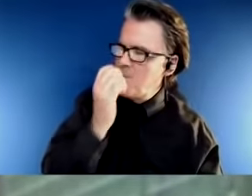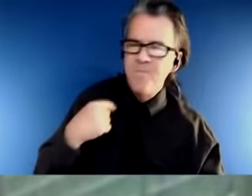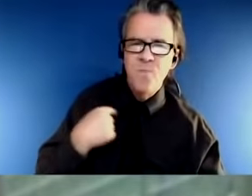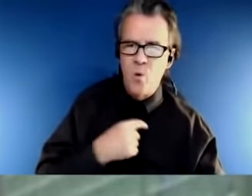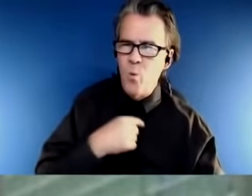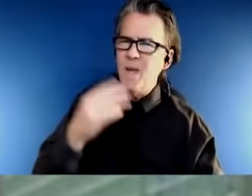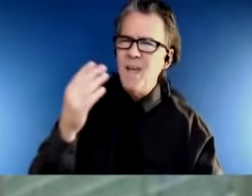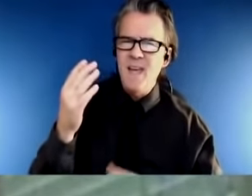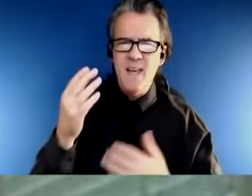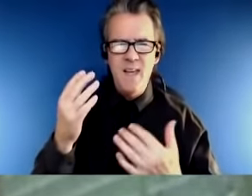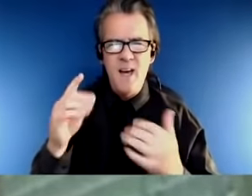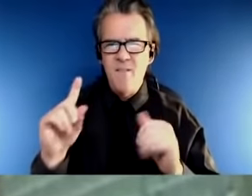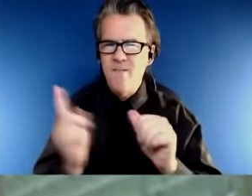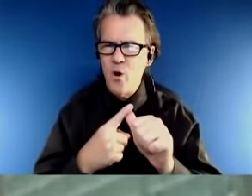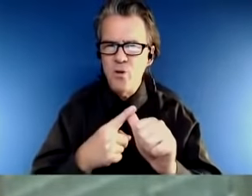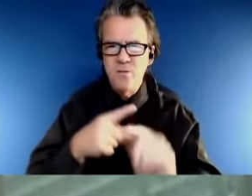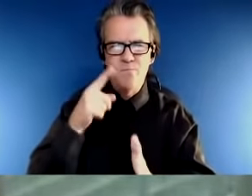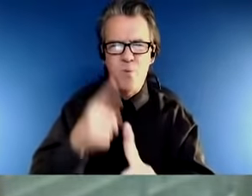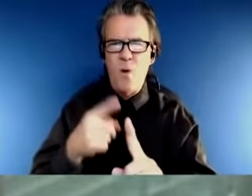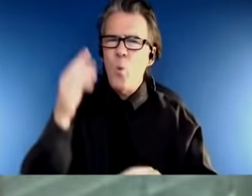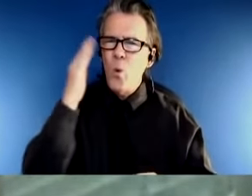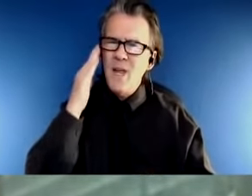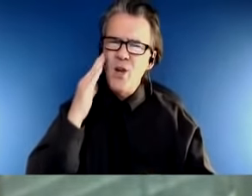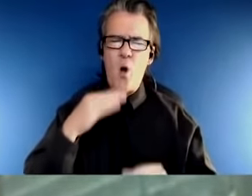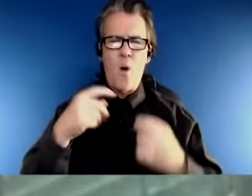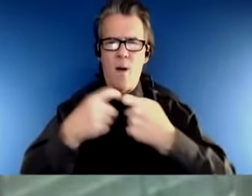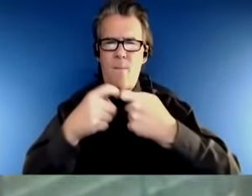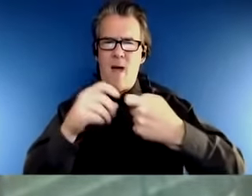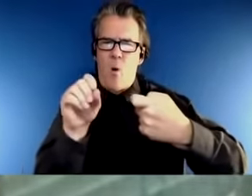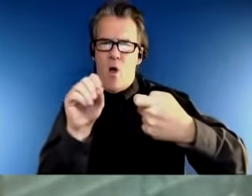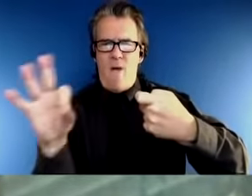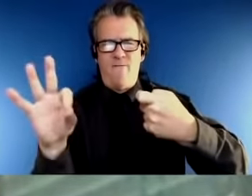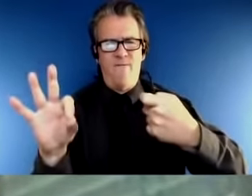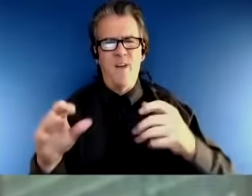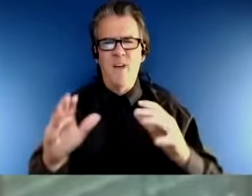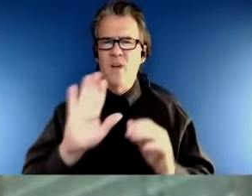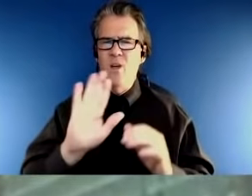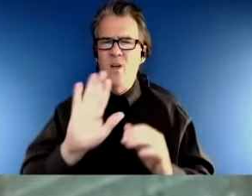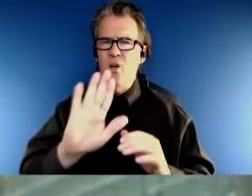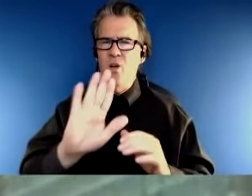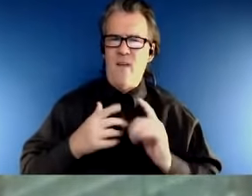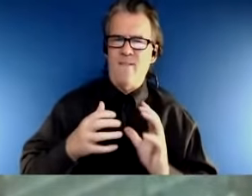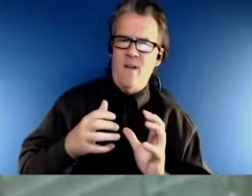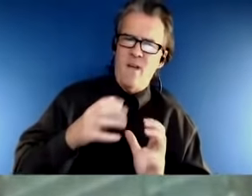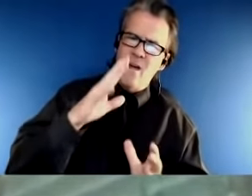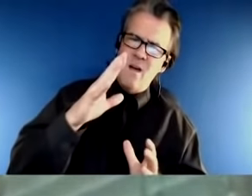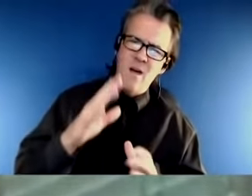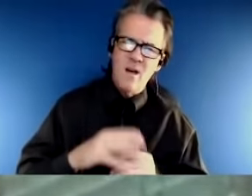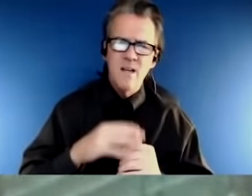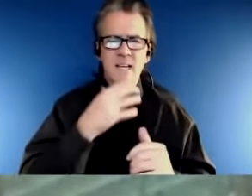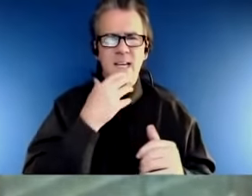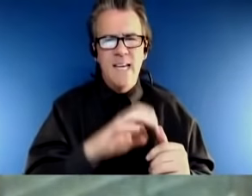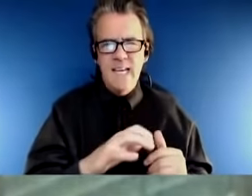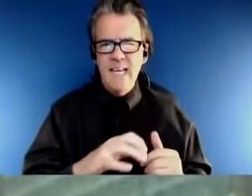to make these events smaller for our customers, shorter in duration, and smarter for all of you. So again, please stay safe.